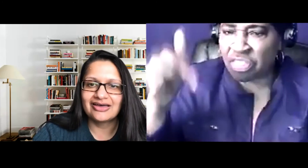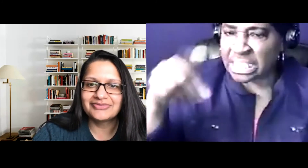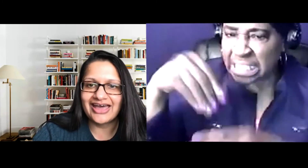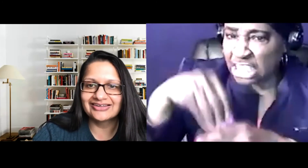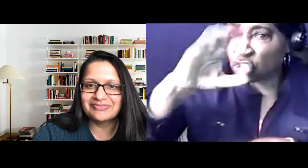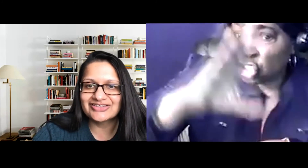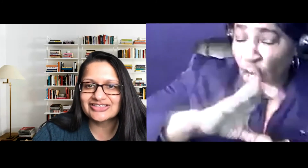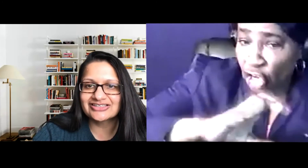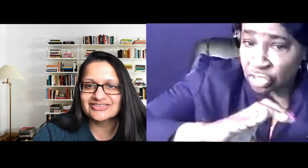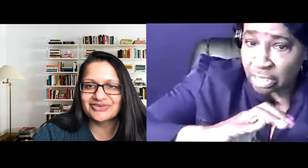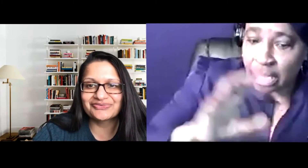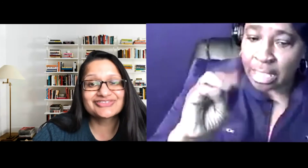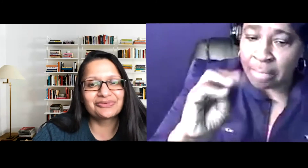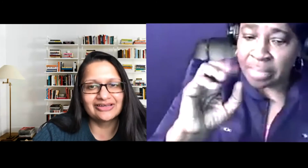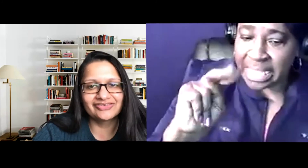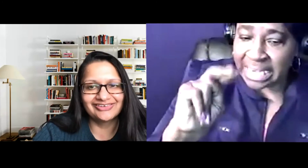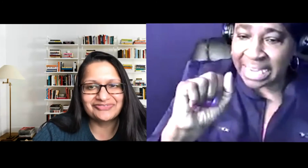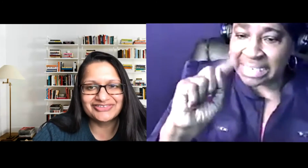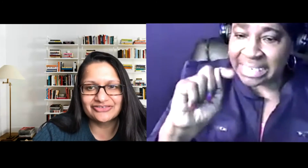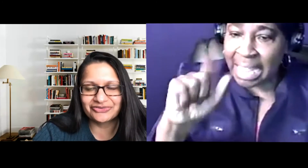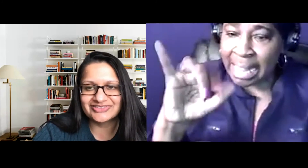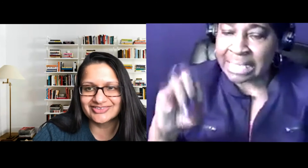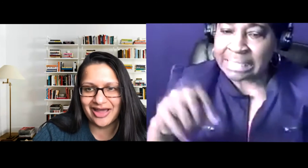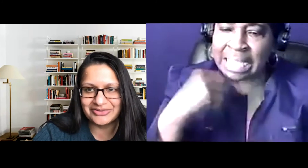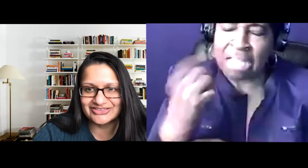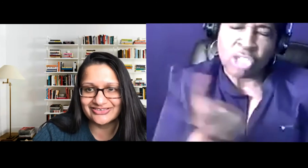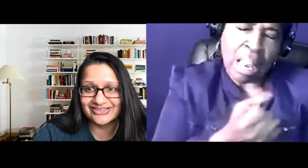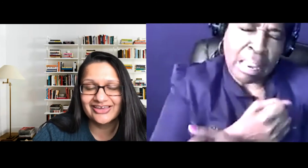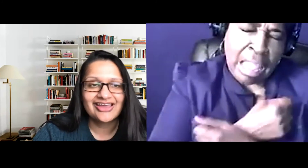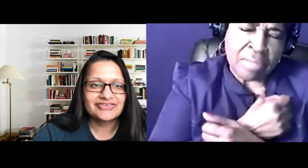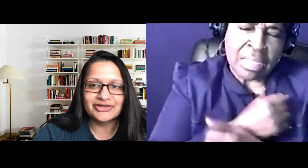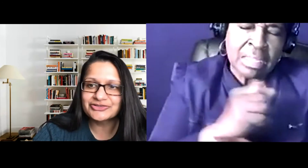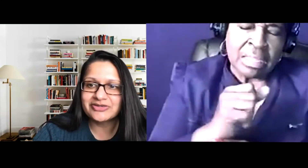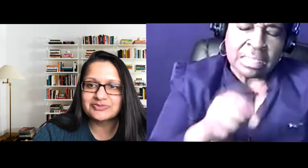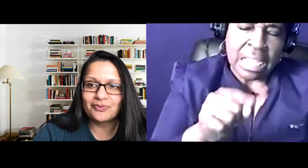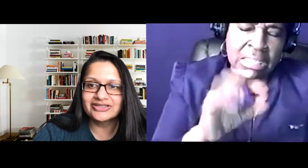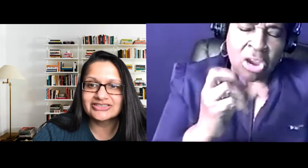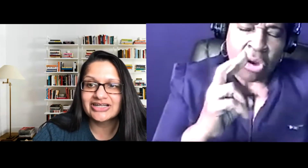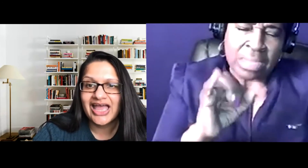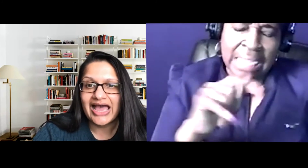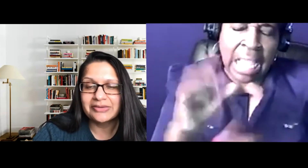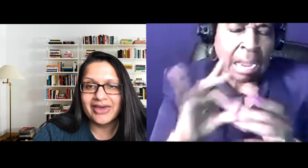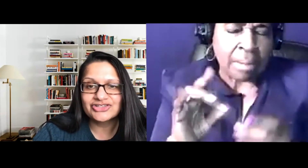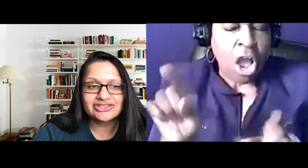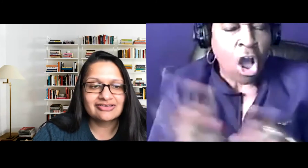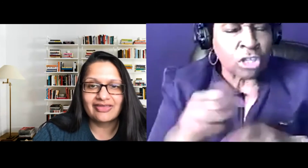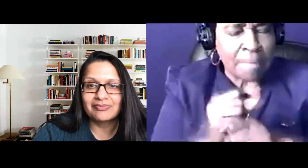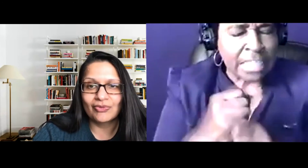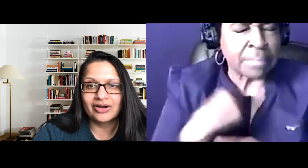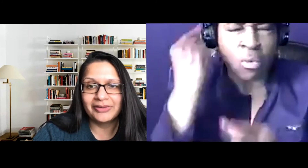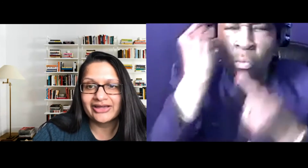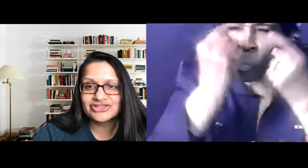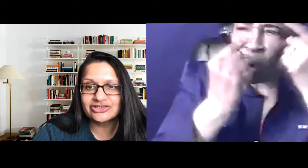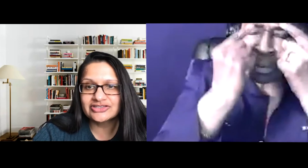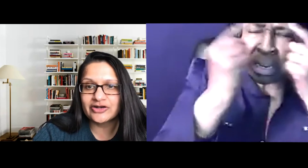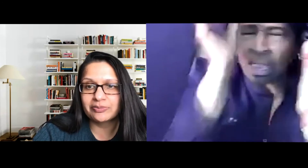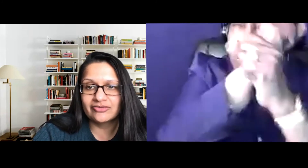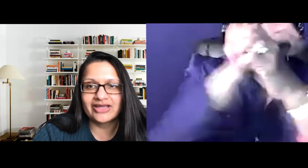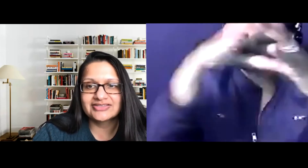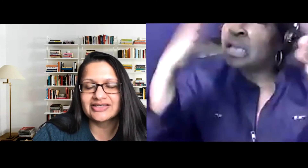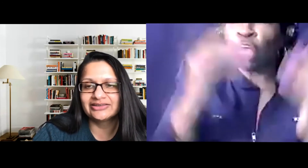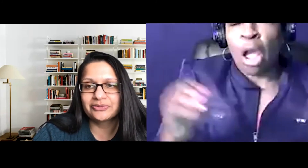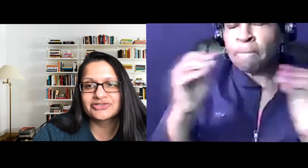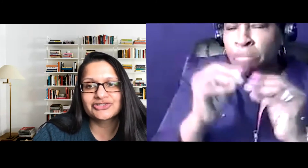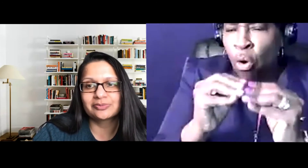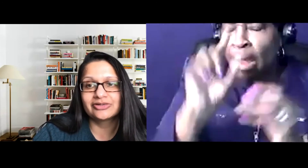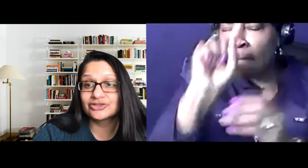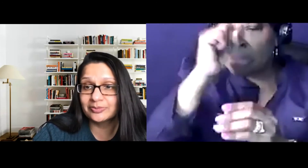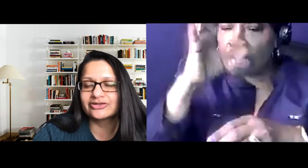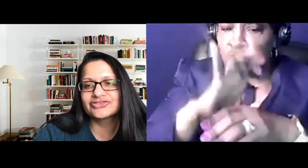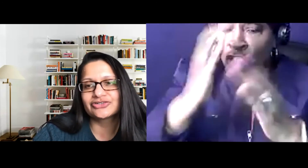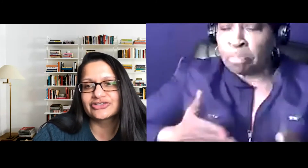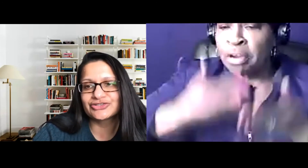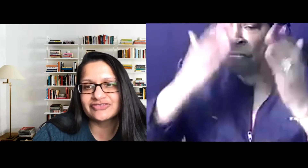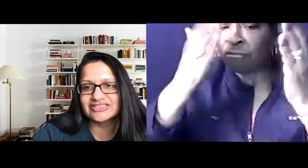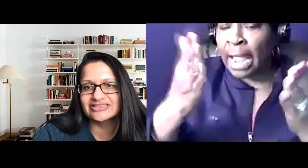Natalie mentioned, "So loving the levels of Crystal's commentary. This also makes me wonder, I imagine that more Black churches are providing sign language interpreters during services.